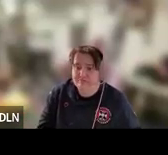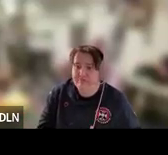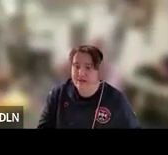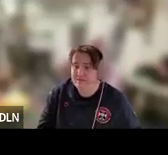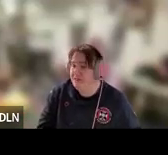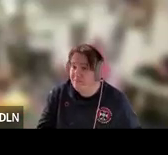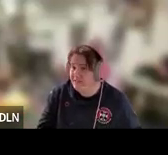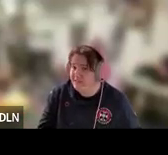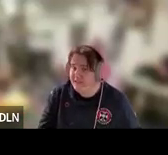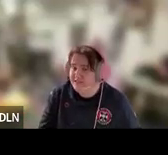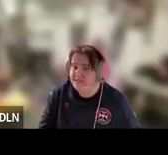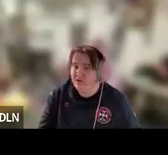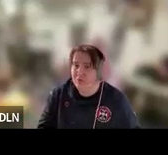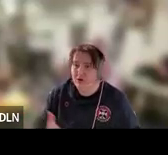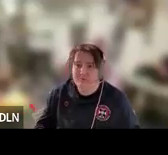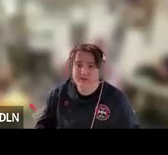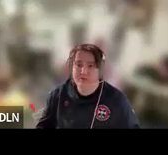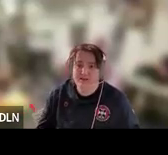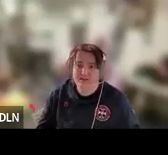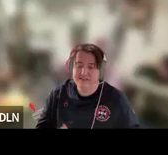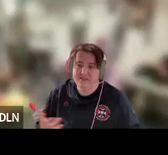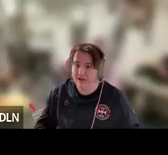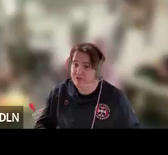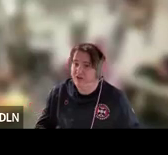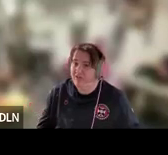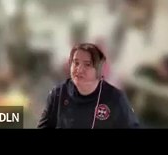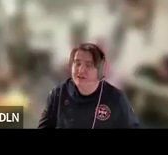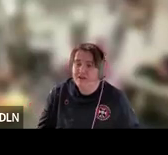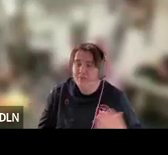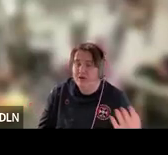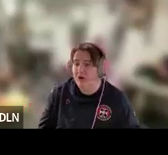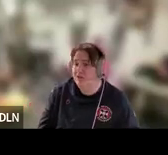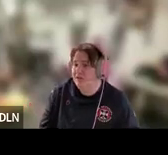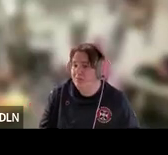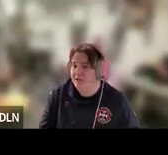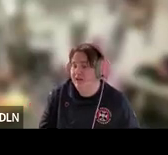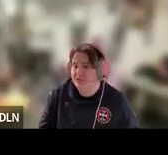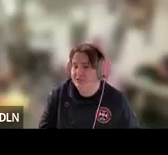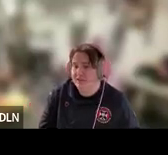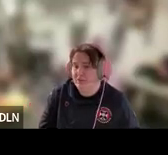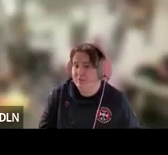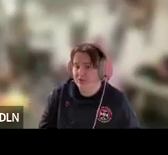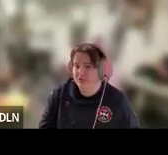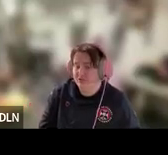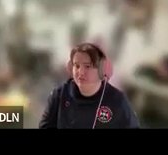Mine was a mixed success, so part of my complaint is still unresolved, but part of my complaint actually helped push the